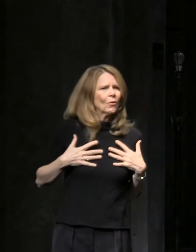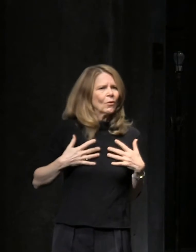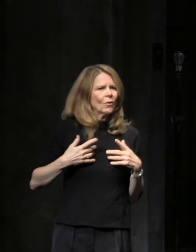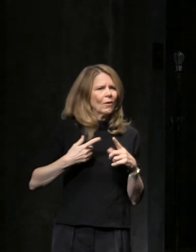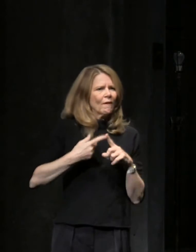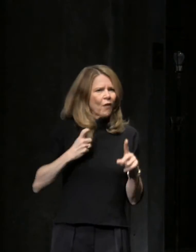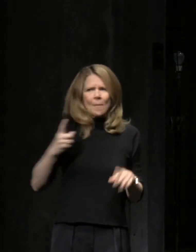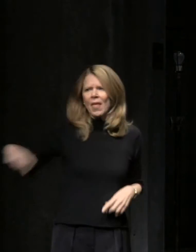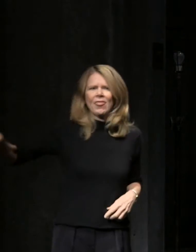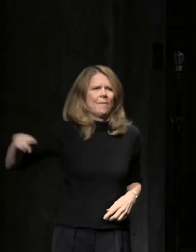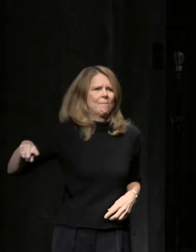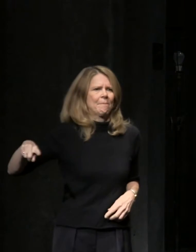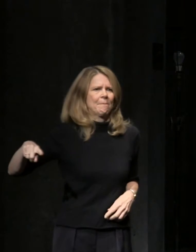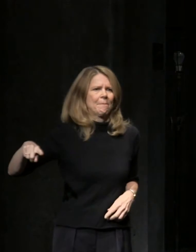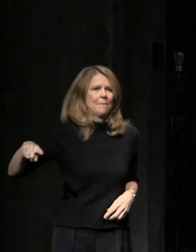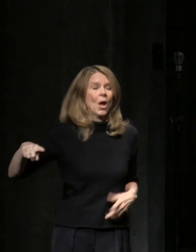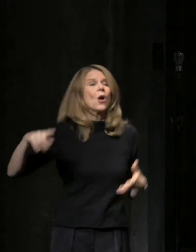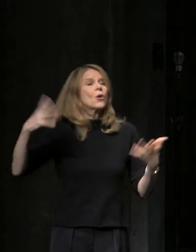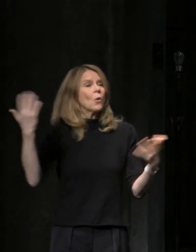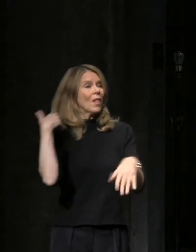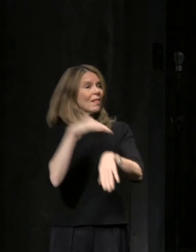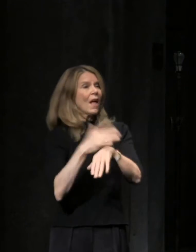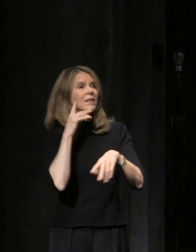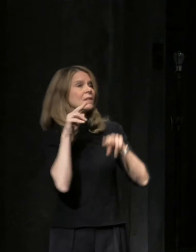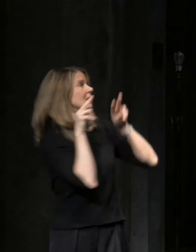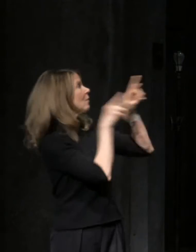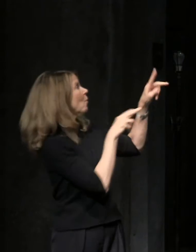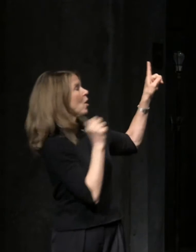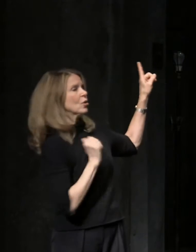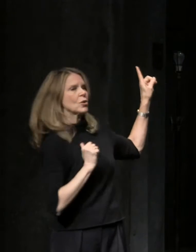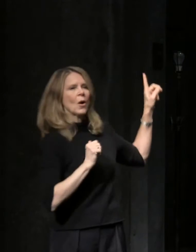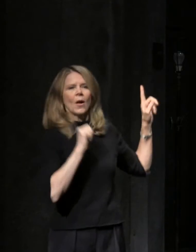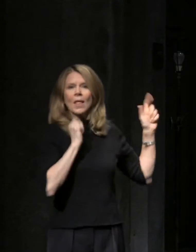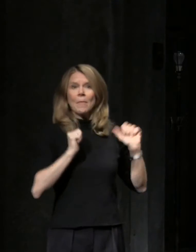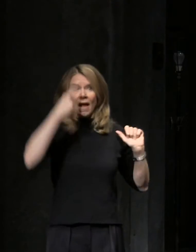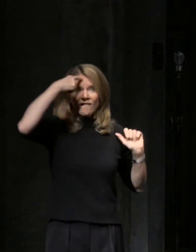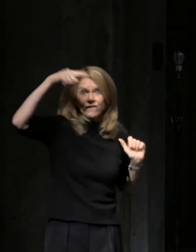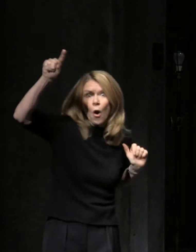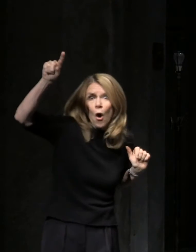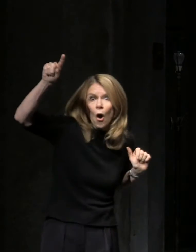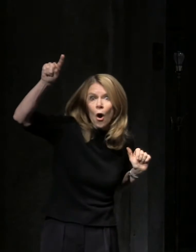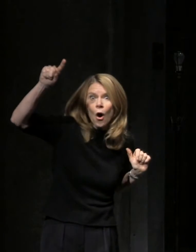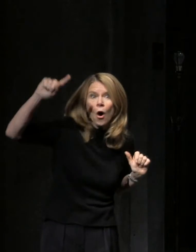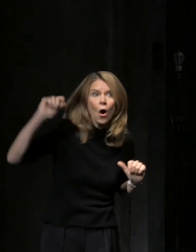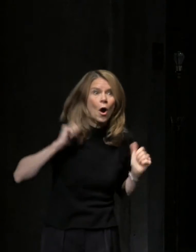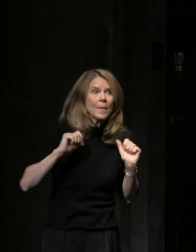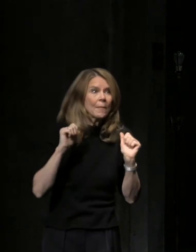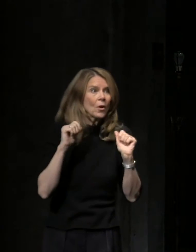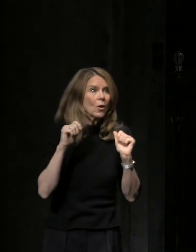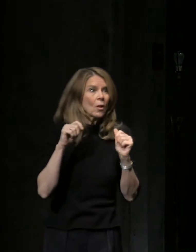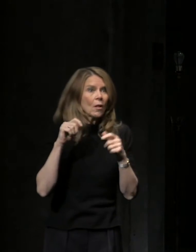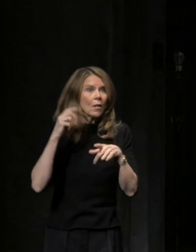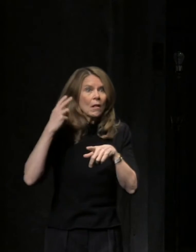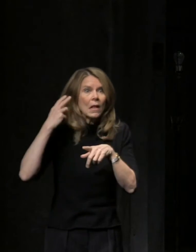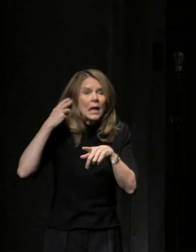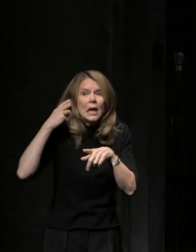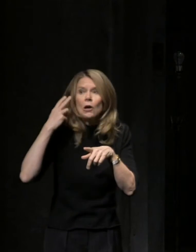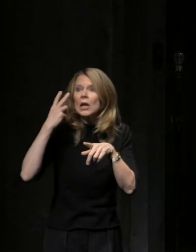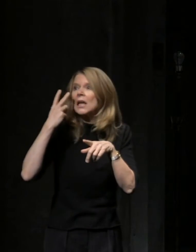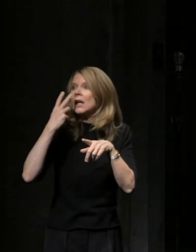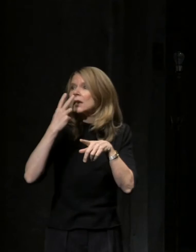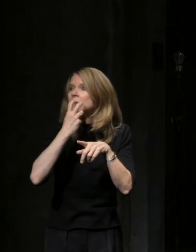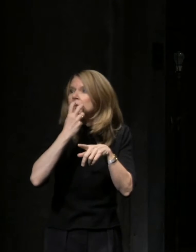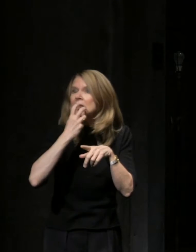watching the show was not so much a play for people with hearing or speech or ambulatory